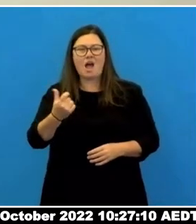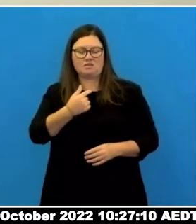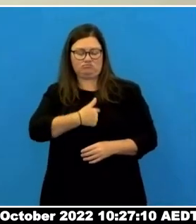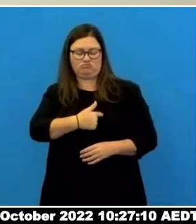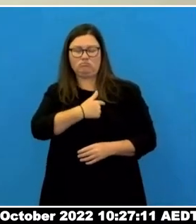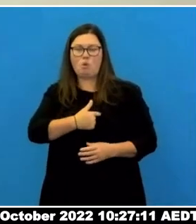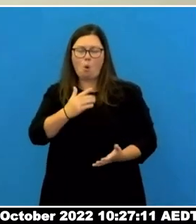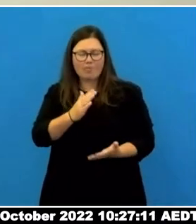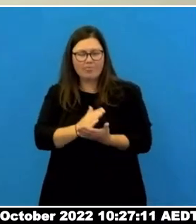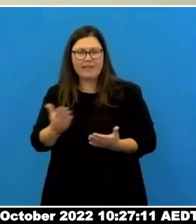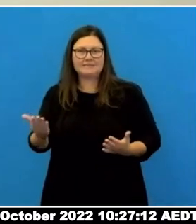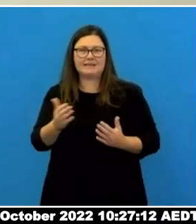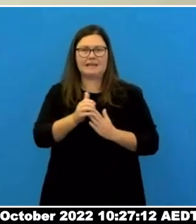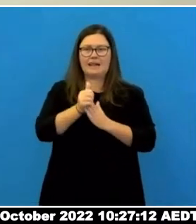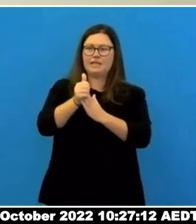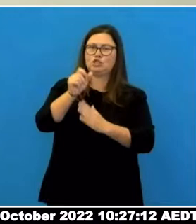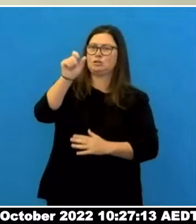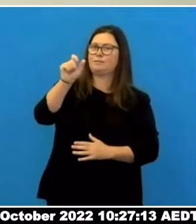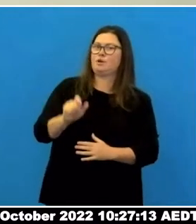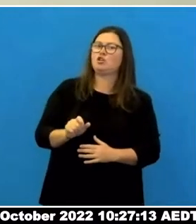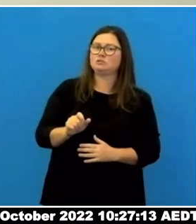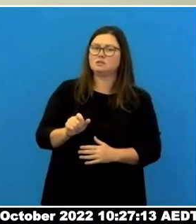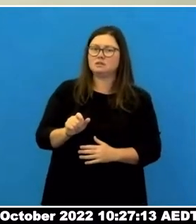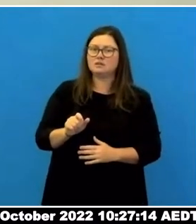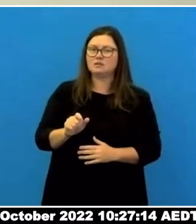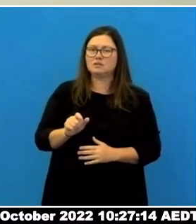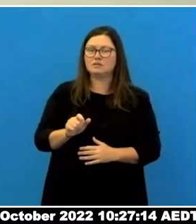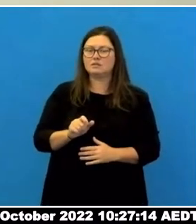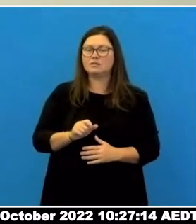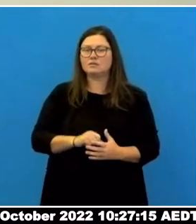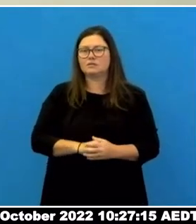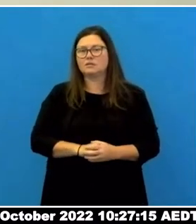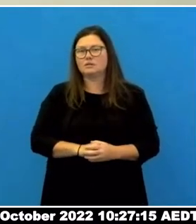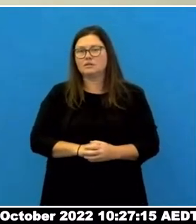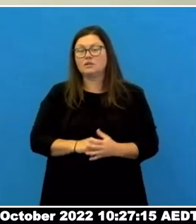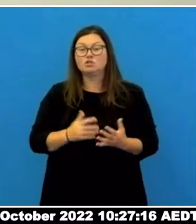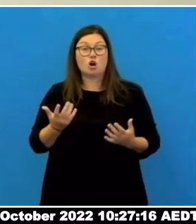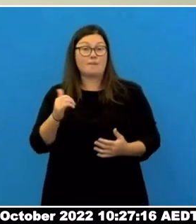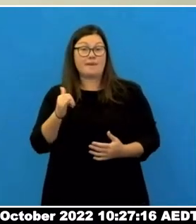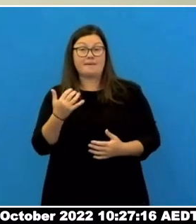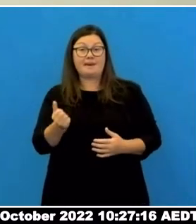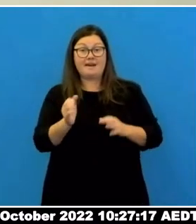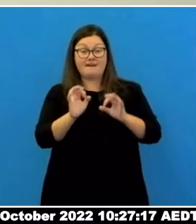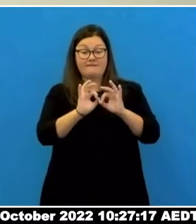And that means in terms of an organisation or a community setting